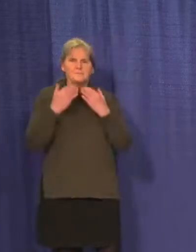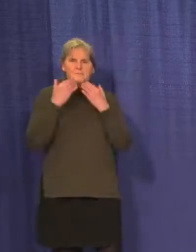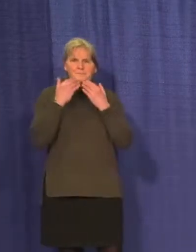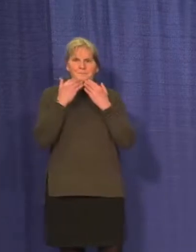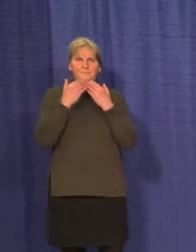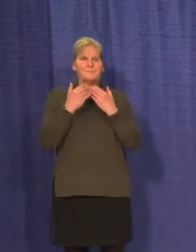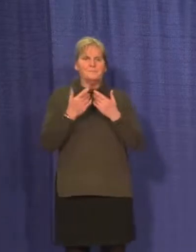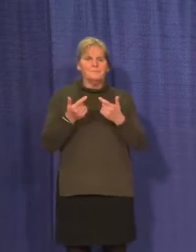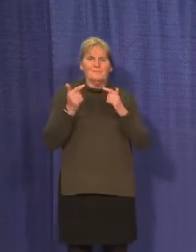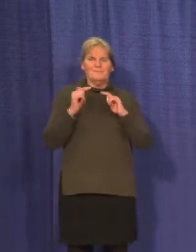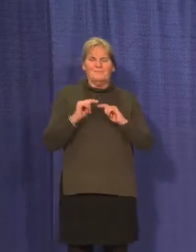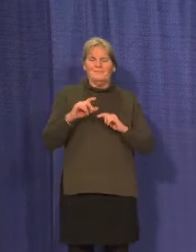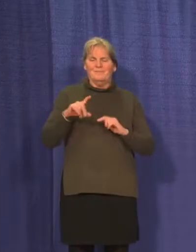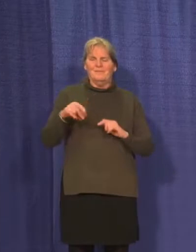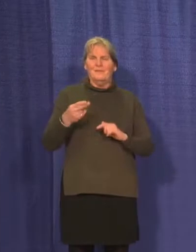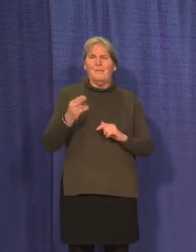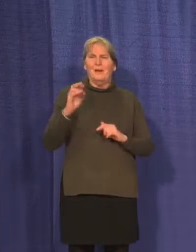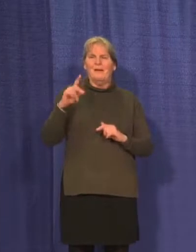Pat: Now to Philippe at CBC